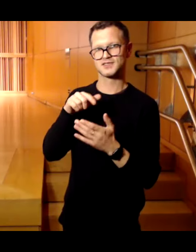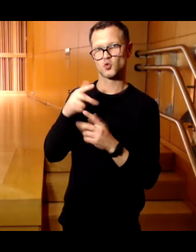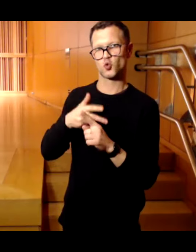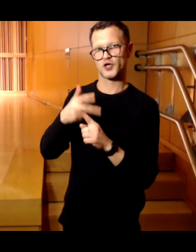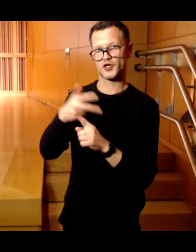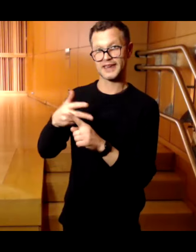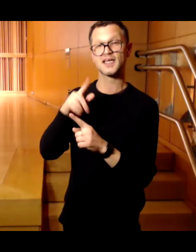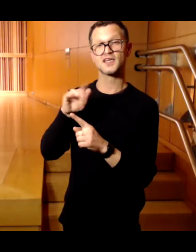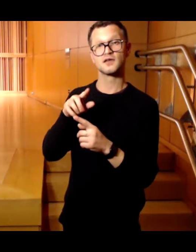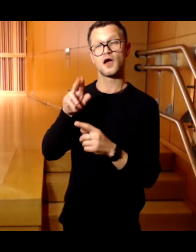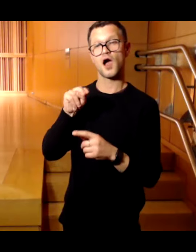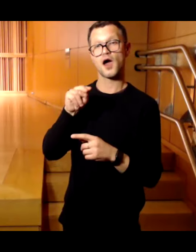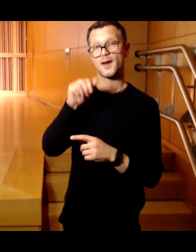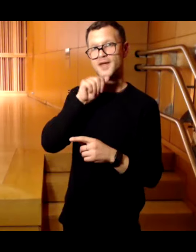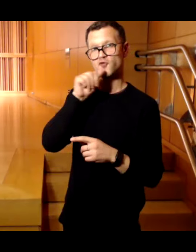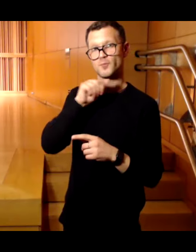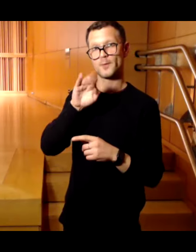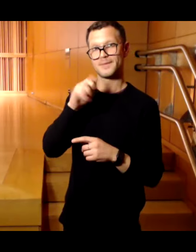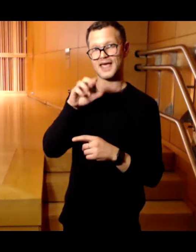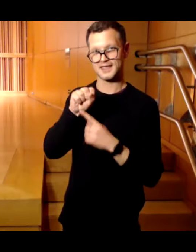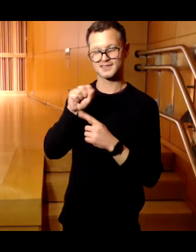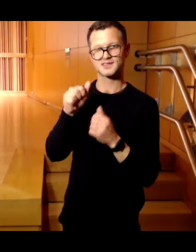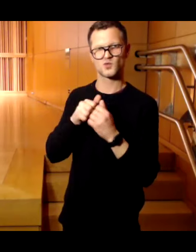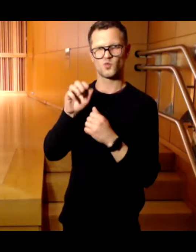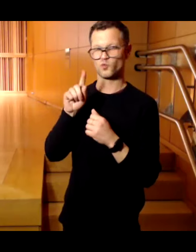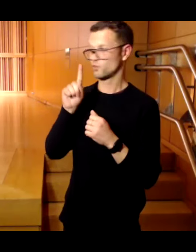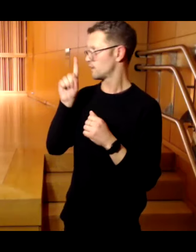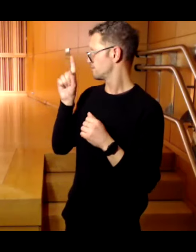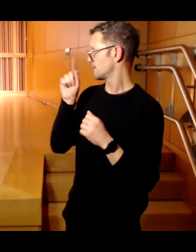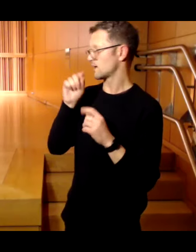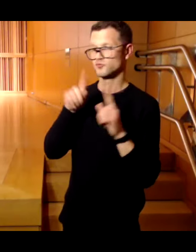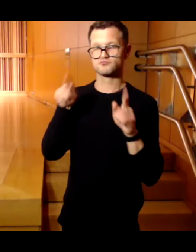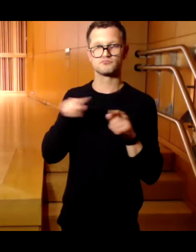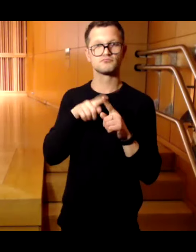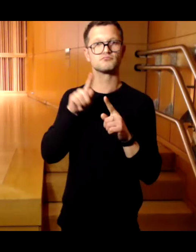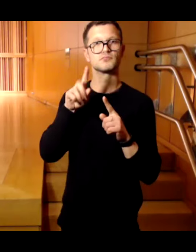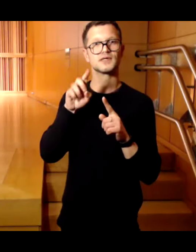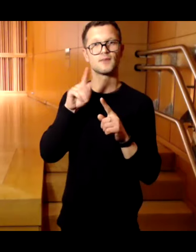Laura Westengard, who also is on the board. Debra already returns to a central question.